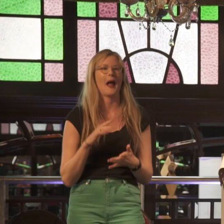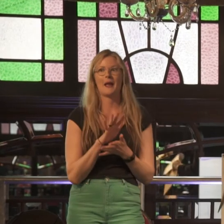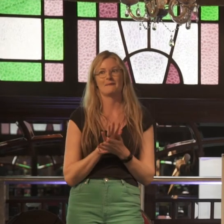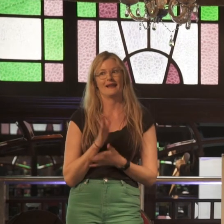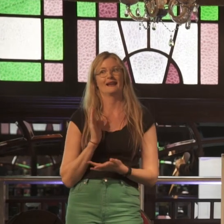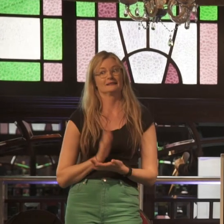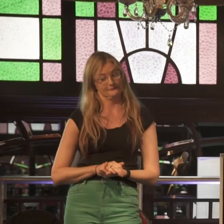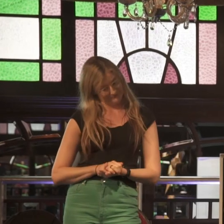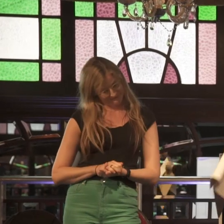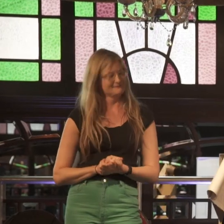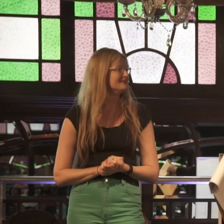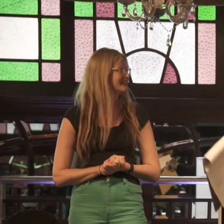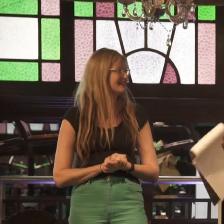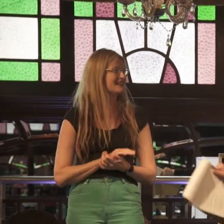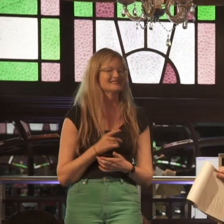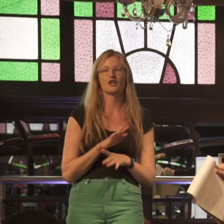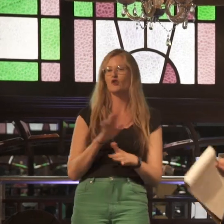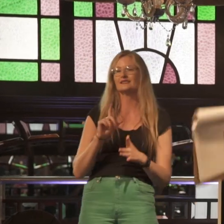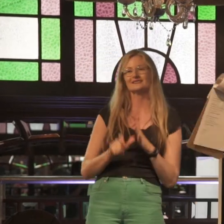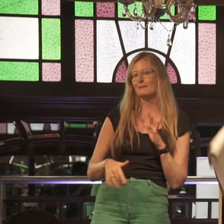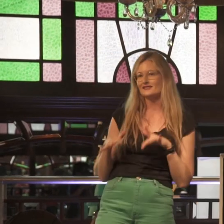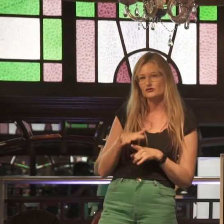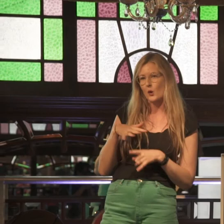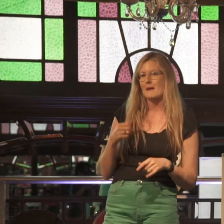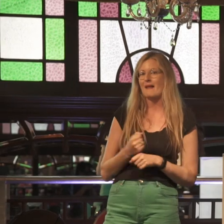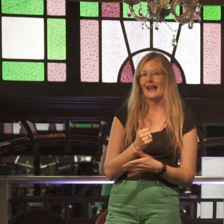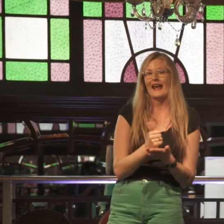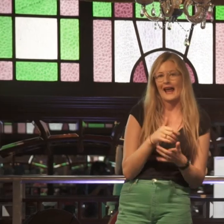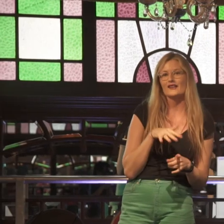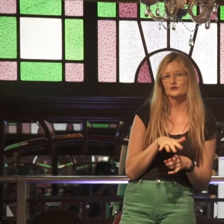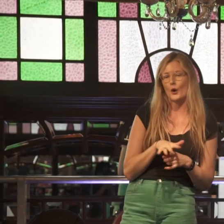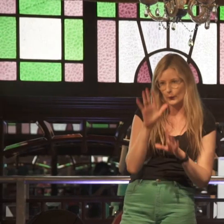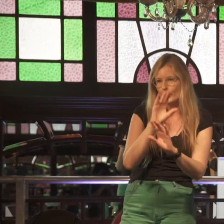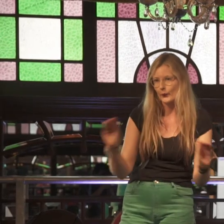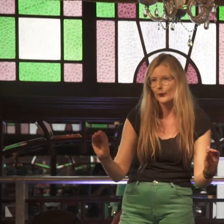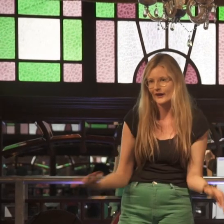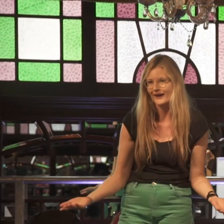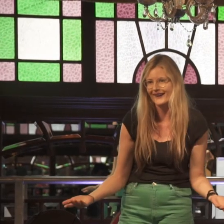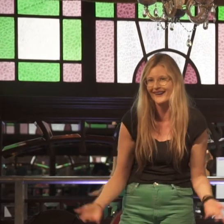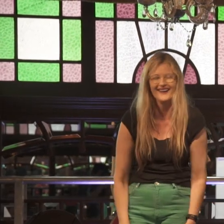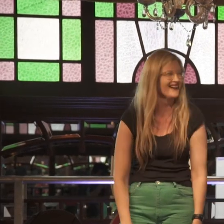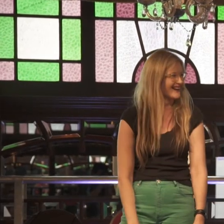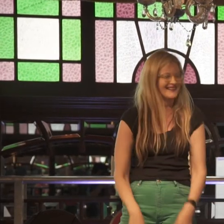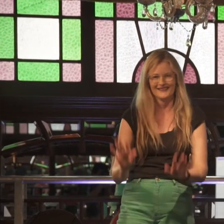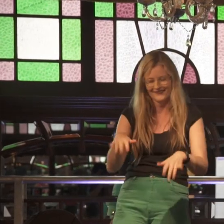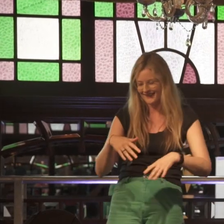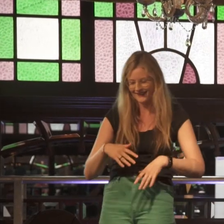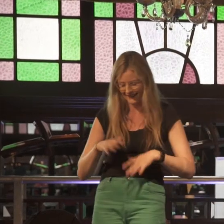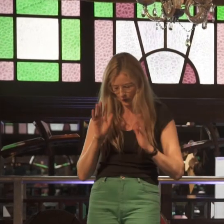Sorry, it wasn't a disability joke, it was a gay joke. Anyway ... I covered myself, it's fine.